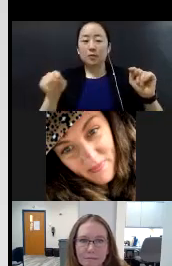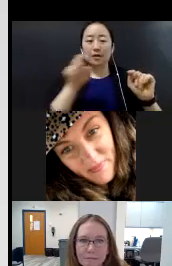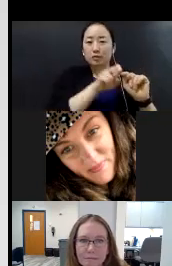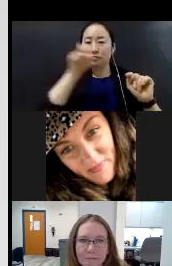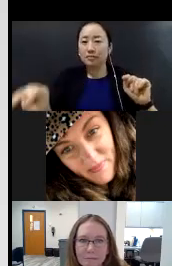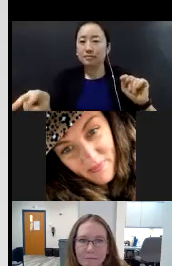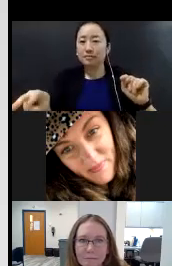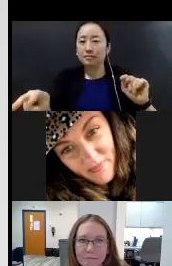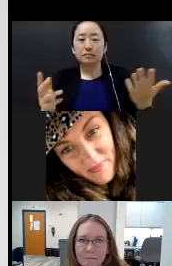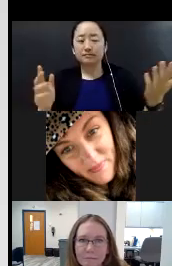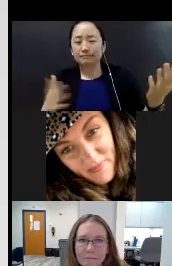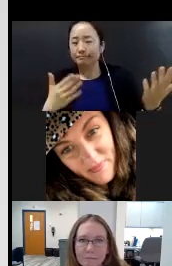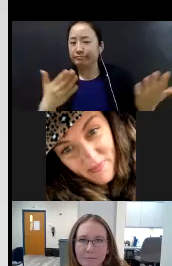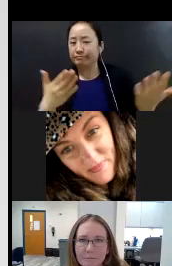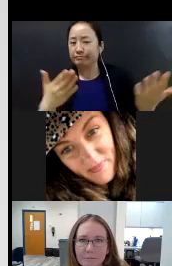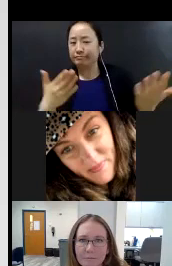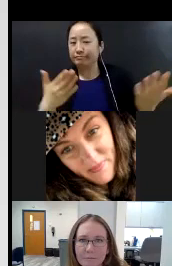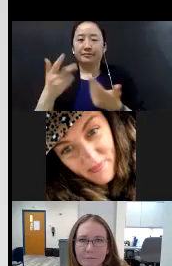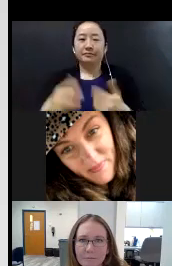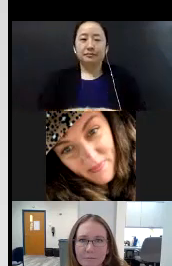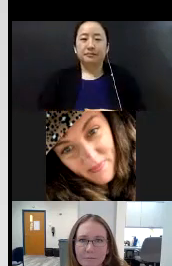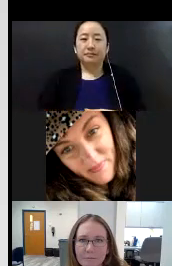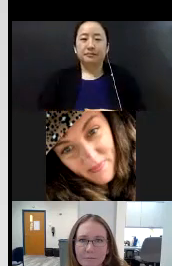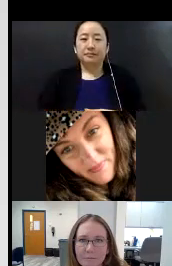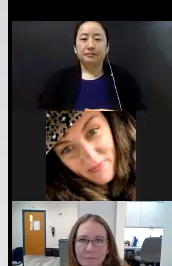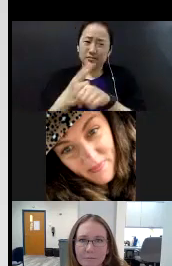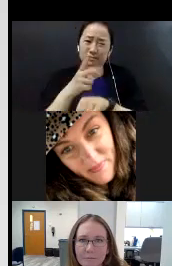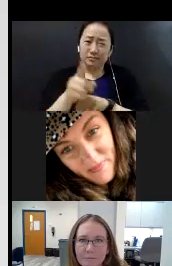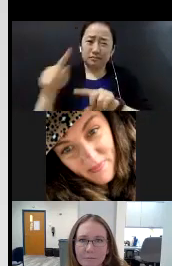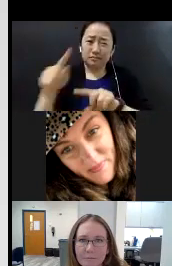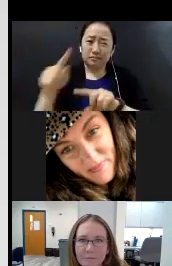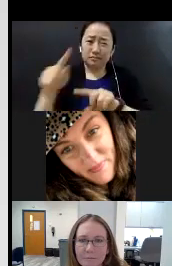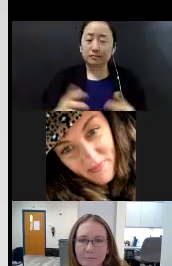AGAIN, IT'S ONE THAT WE HAVE BEEN USING FOR A WHILE.